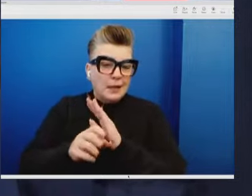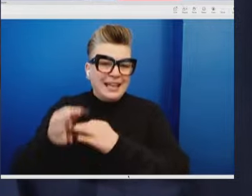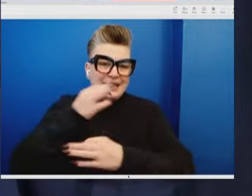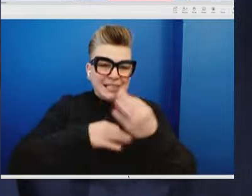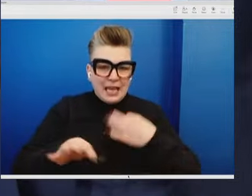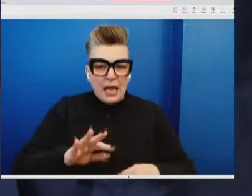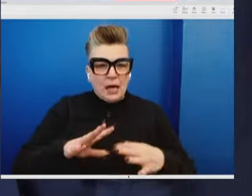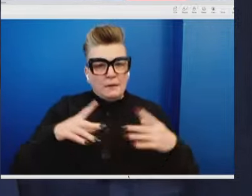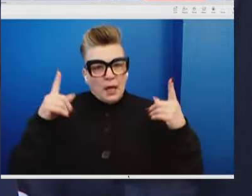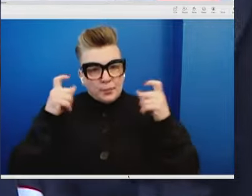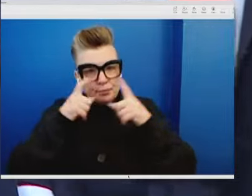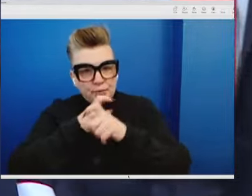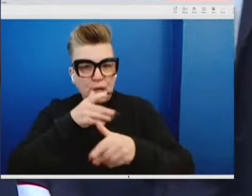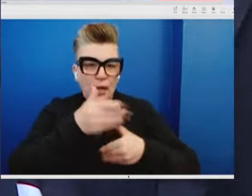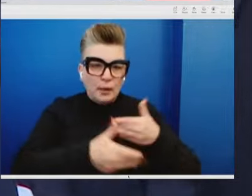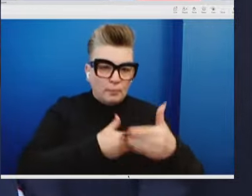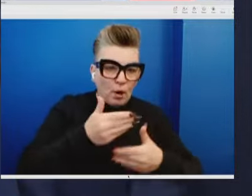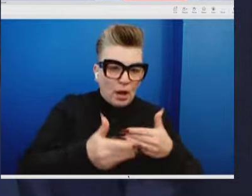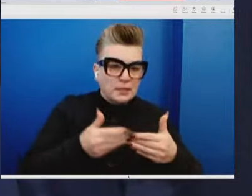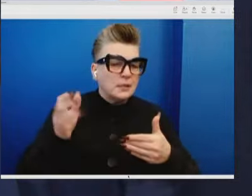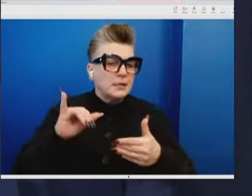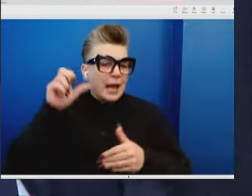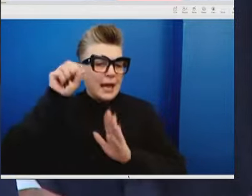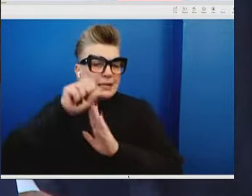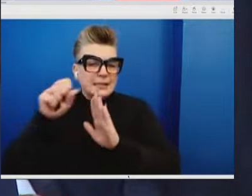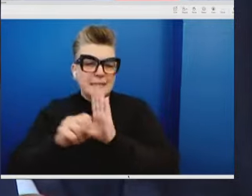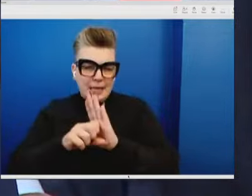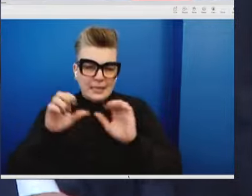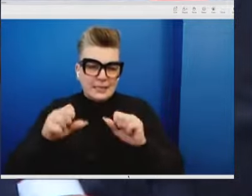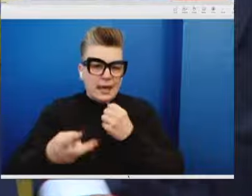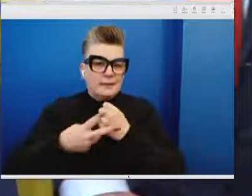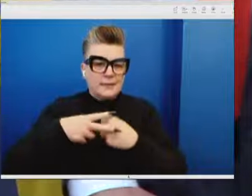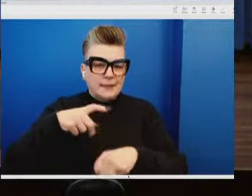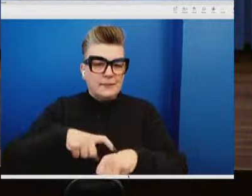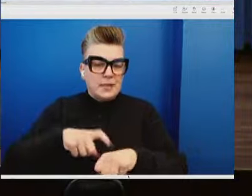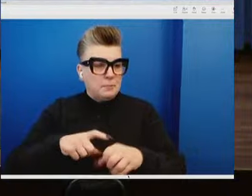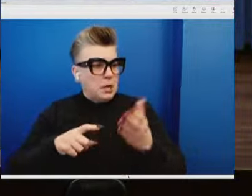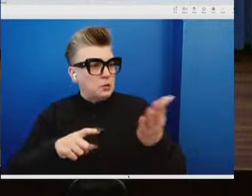states don't have to spend as much per query. And then I'll let Dan talk about other pieces of it.